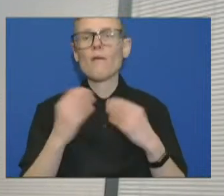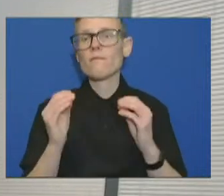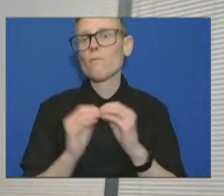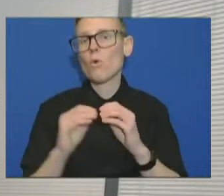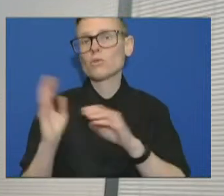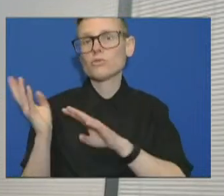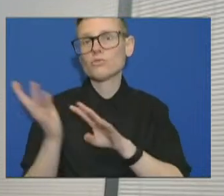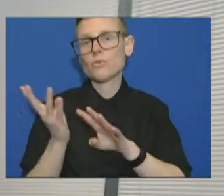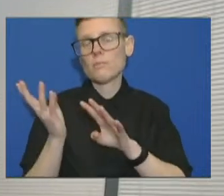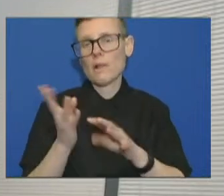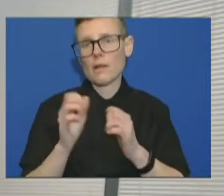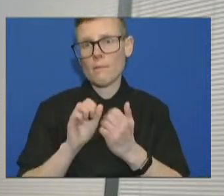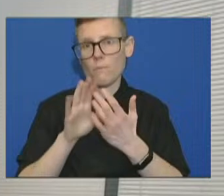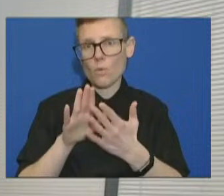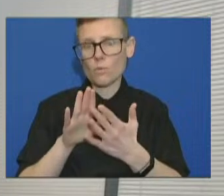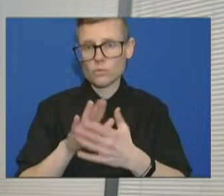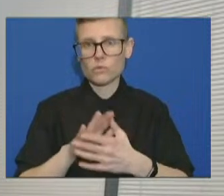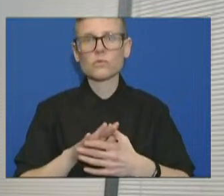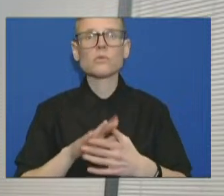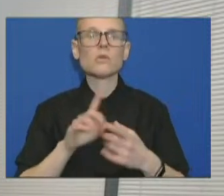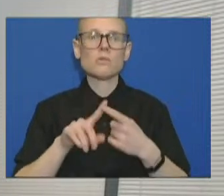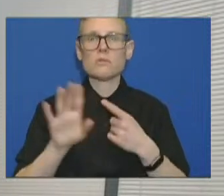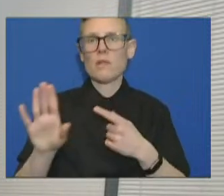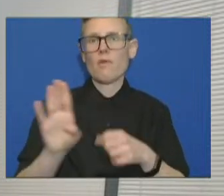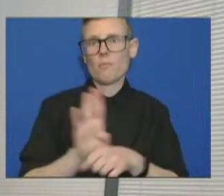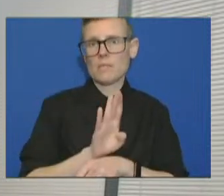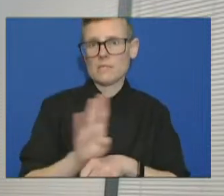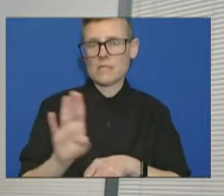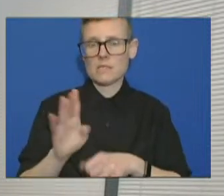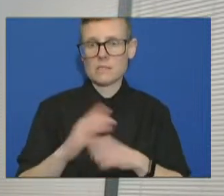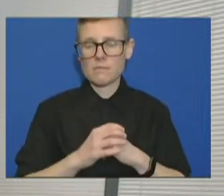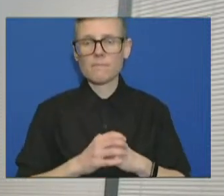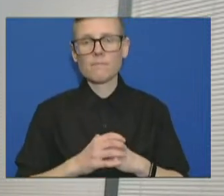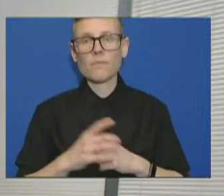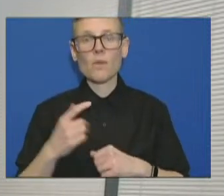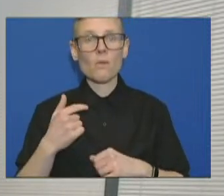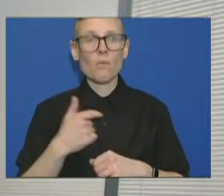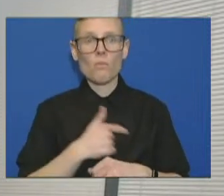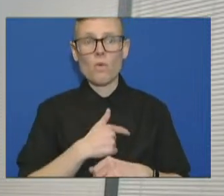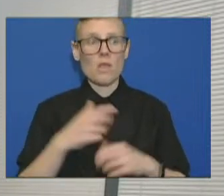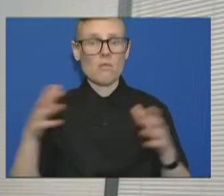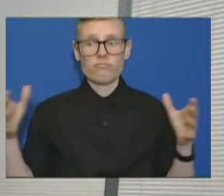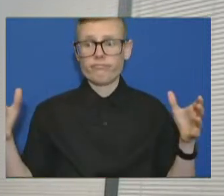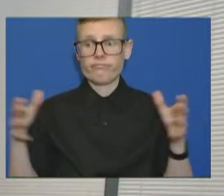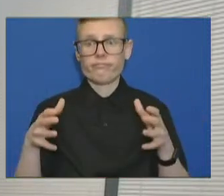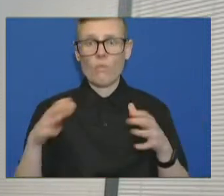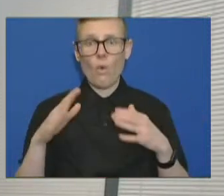they thought that we needed to put in place to have a more